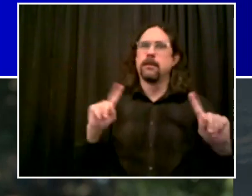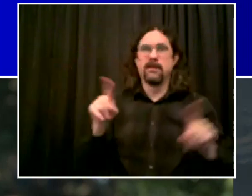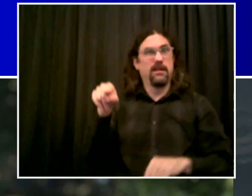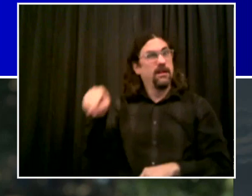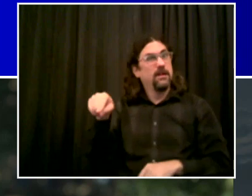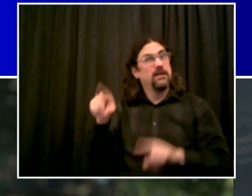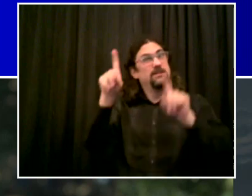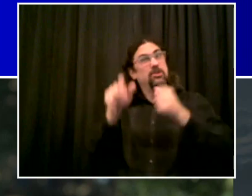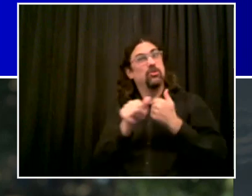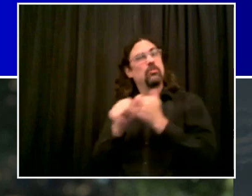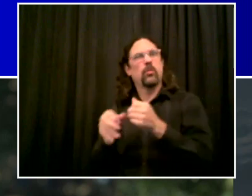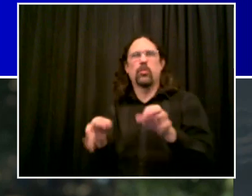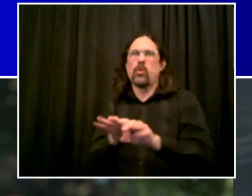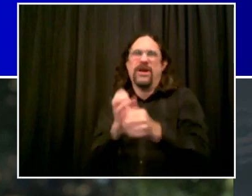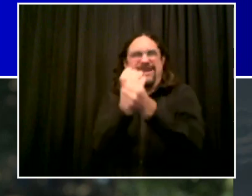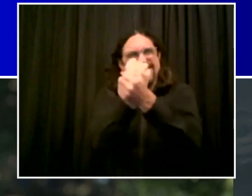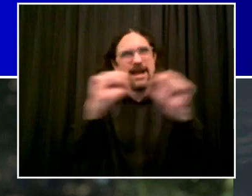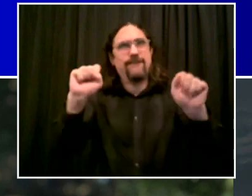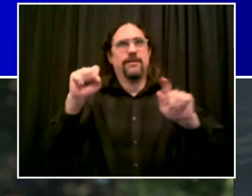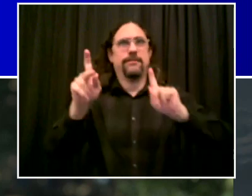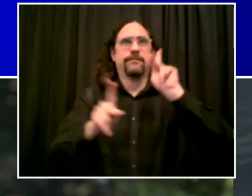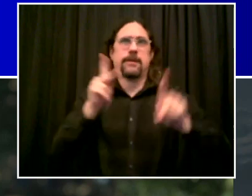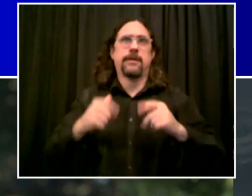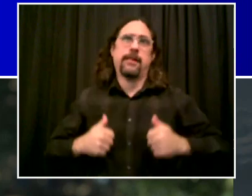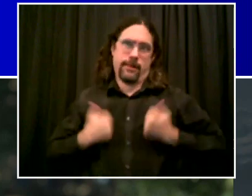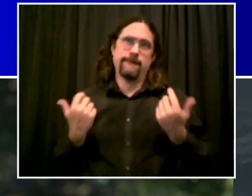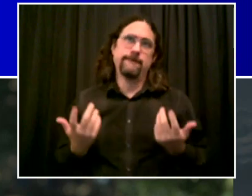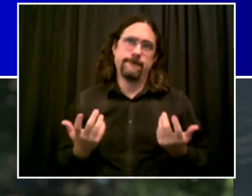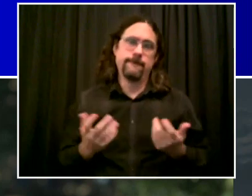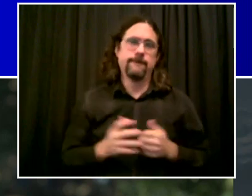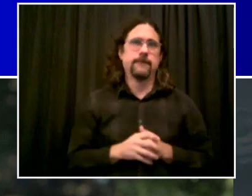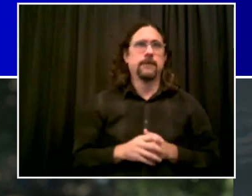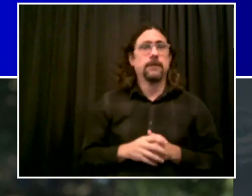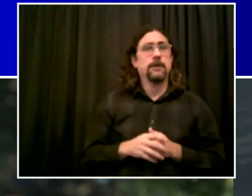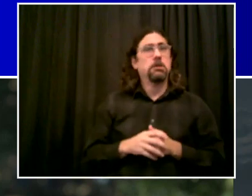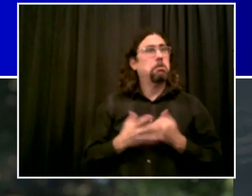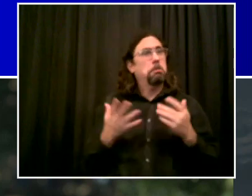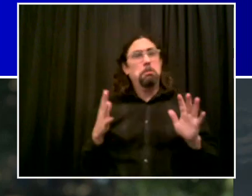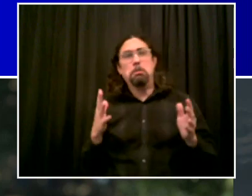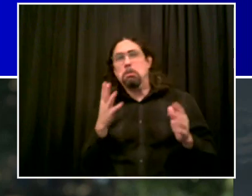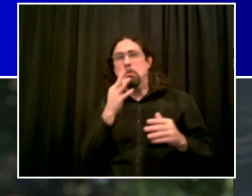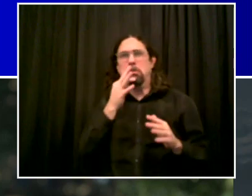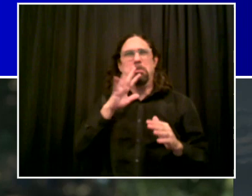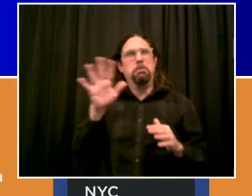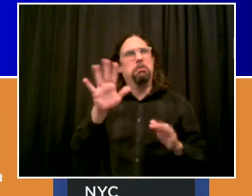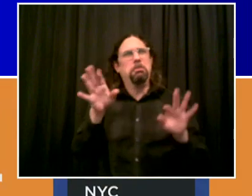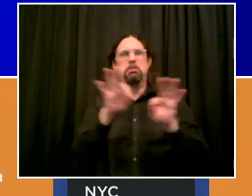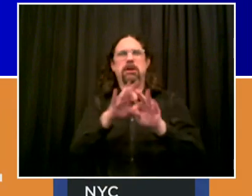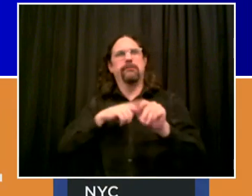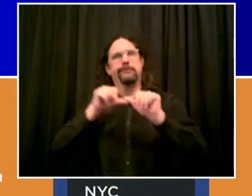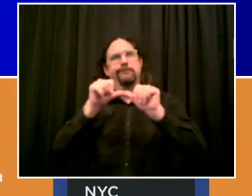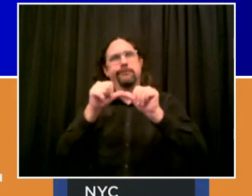THERE ARE BIG THINGS COMING OUT. SCHOOL IS COMING